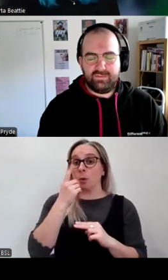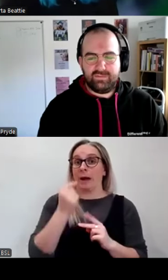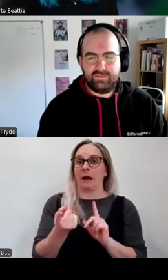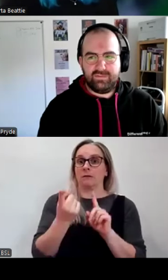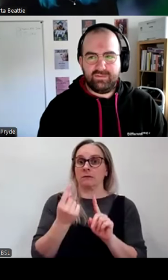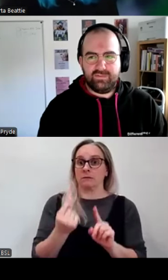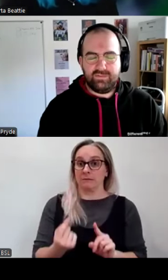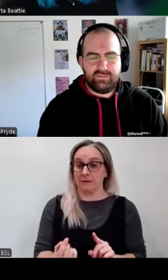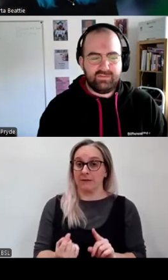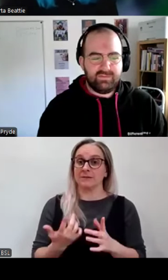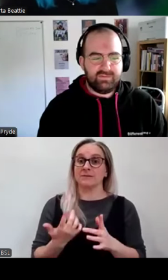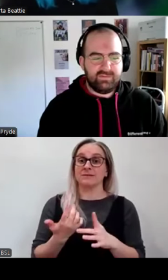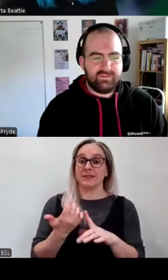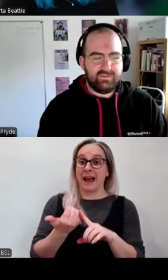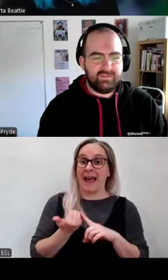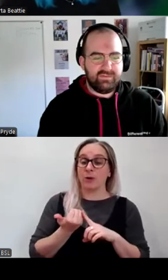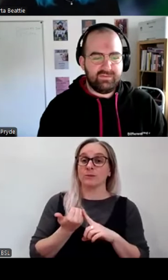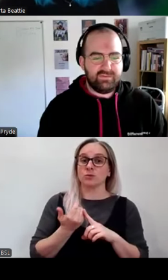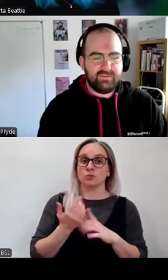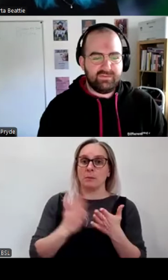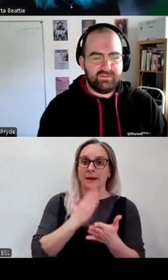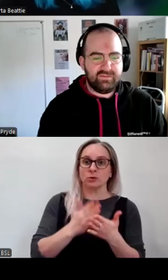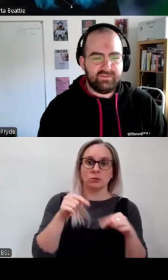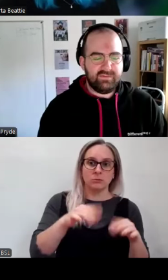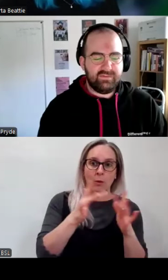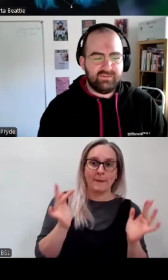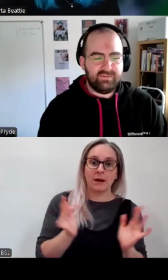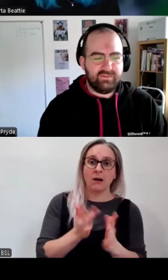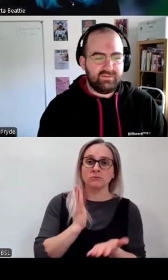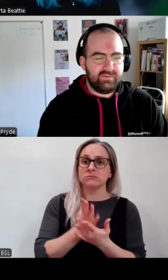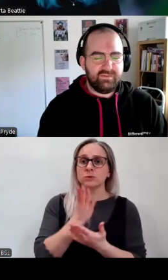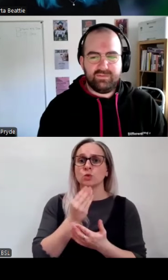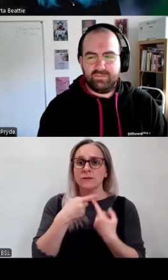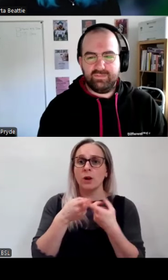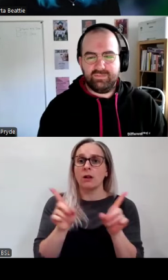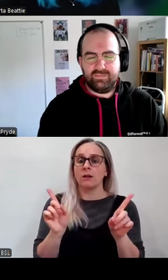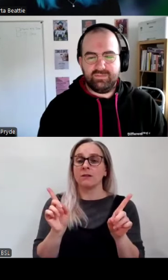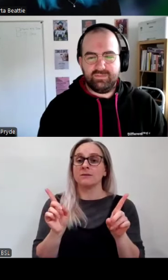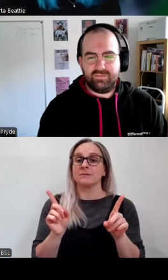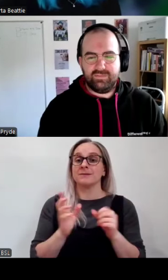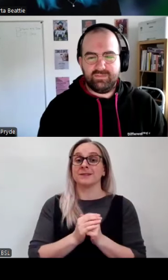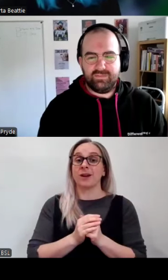brilliant and valuable webinars like this one that we're doing for you today. Feel free to say hello in the chat.